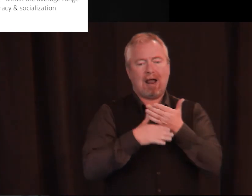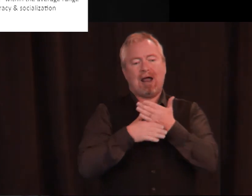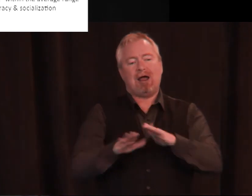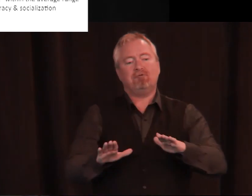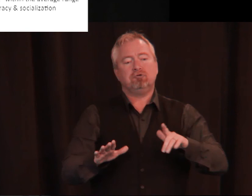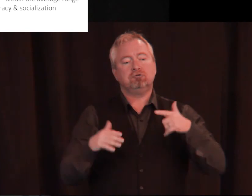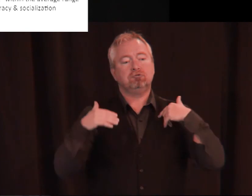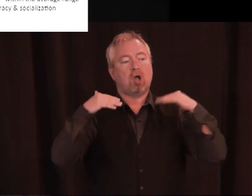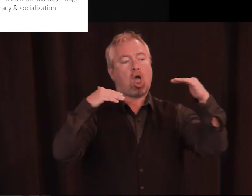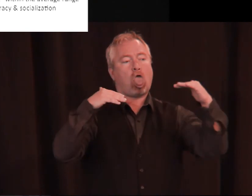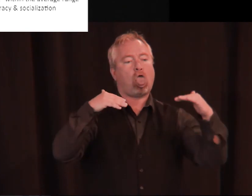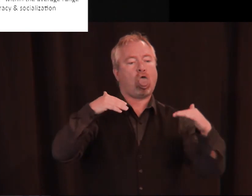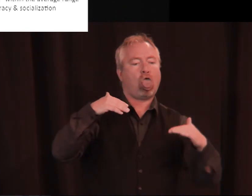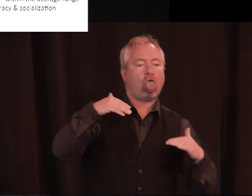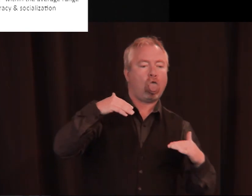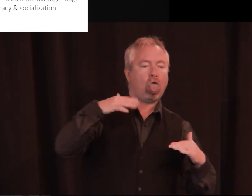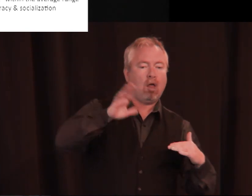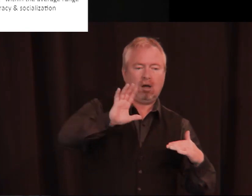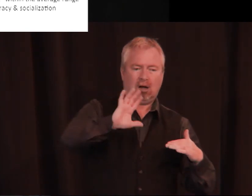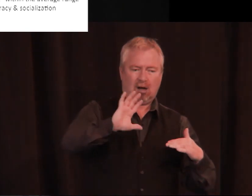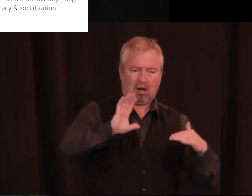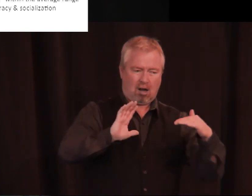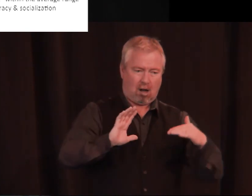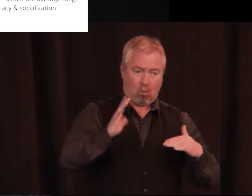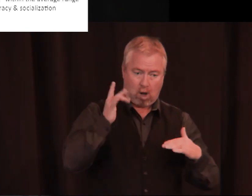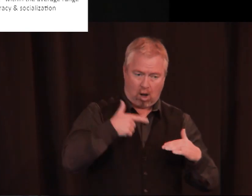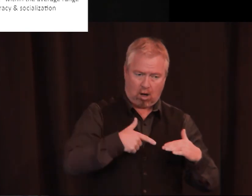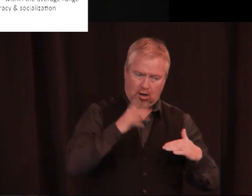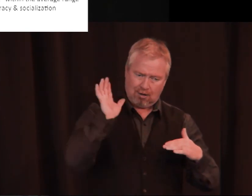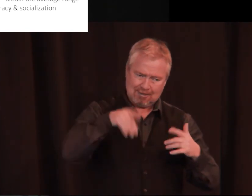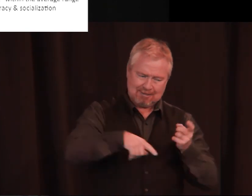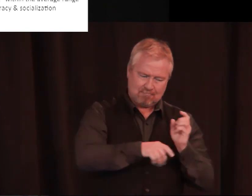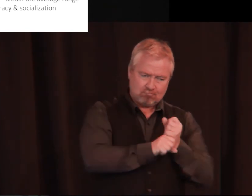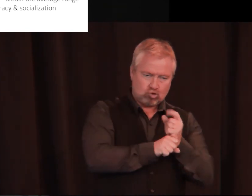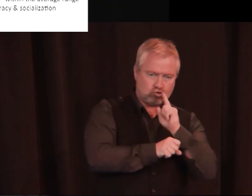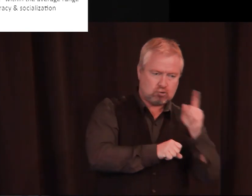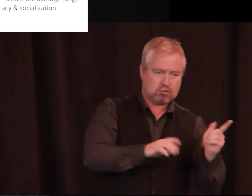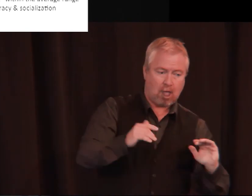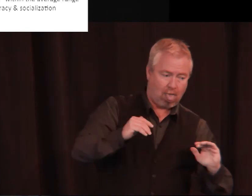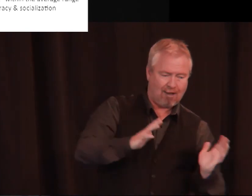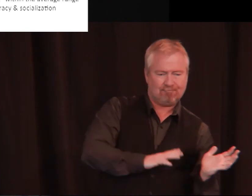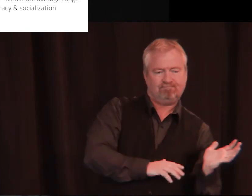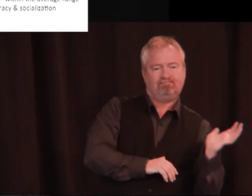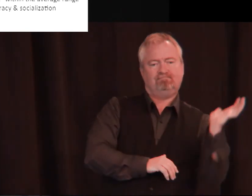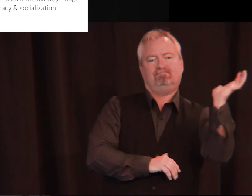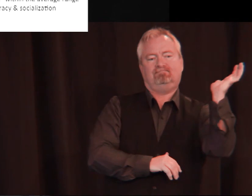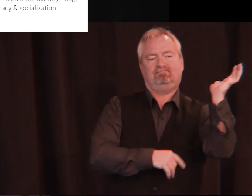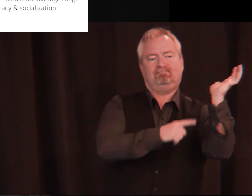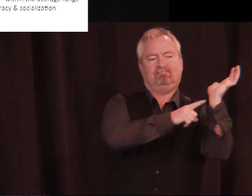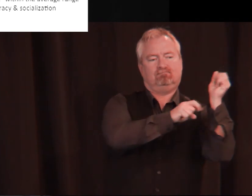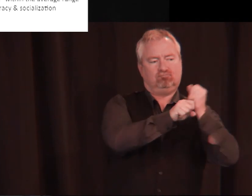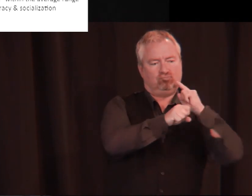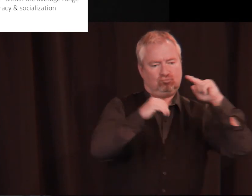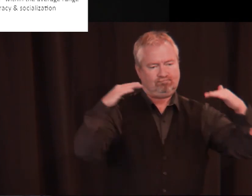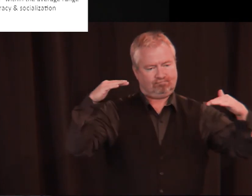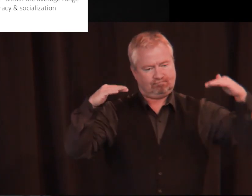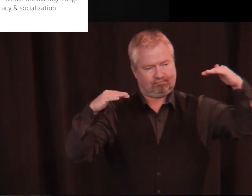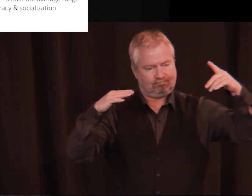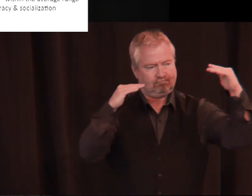I don't feel like that's enough for these kids. They should be able to achieve the same levels as the kids in their own schools.